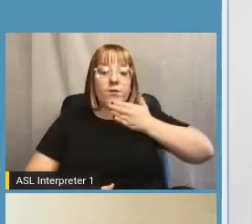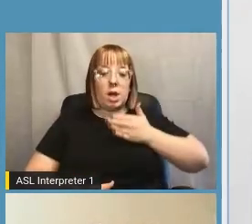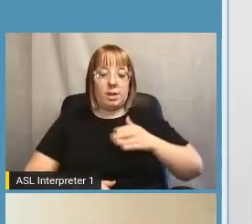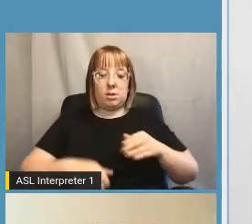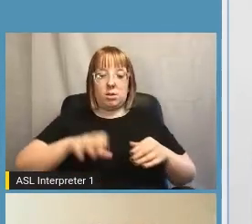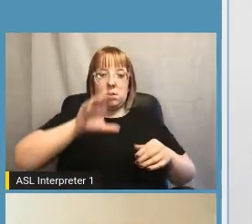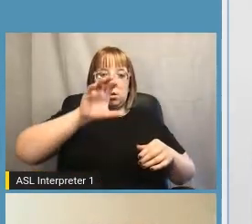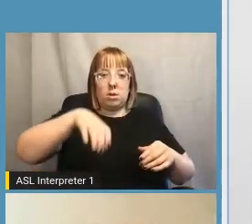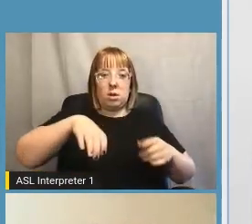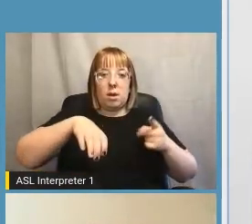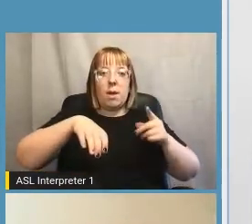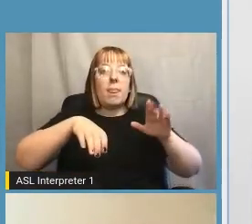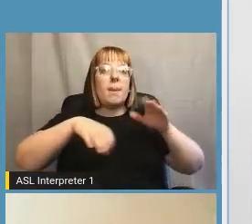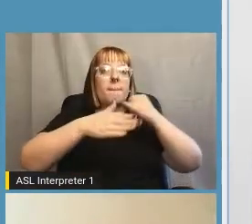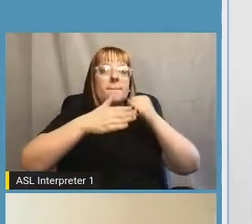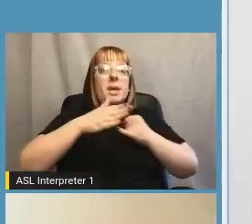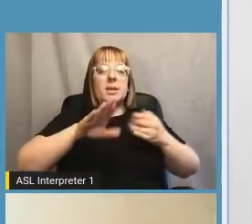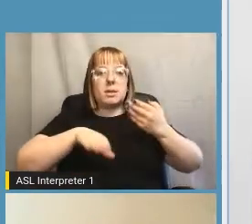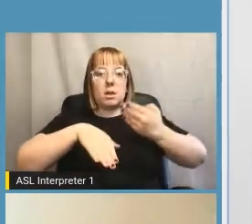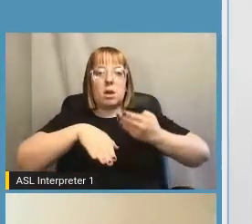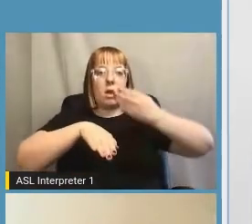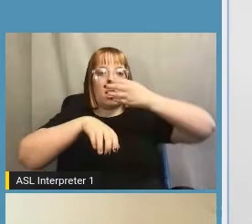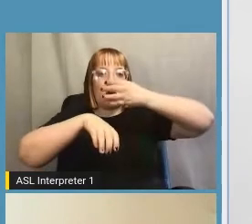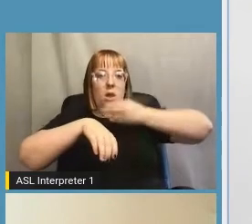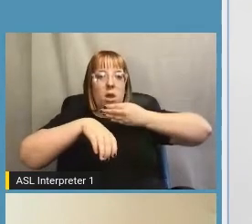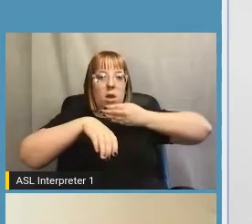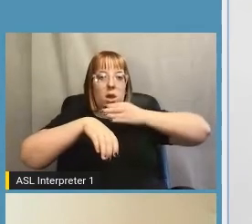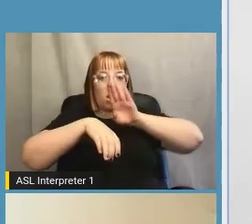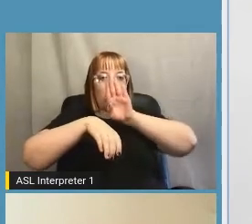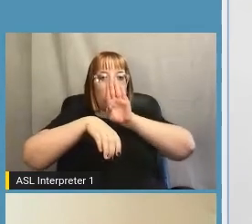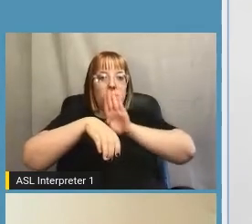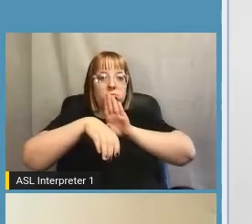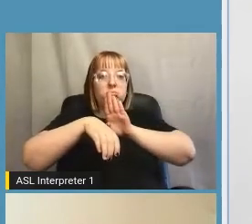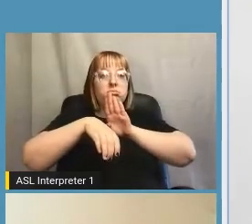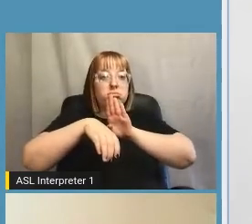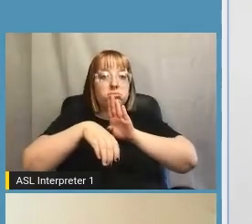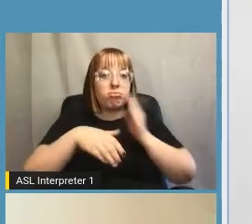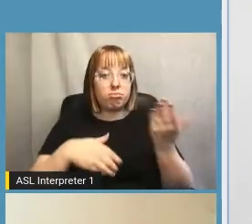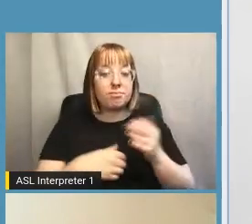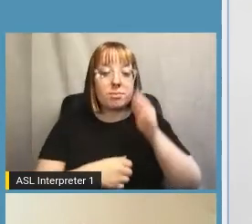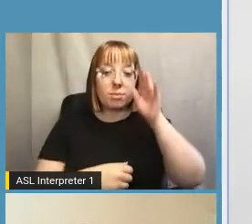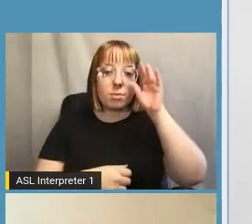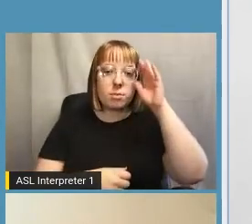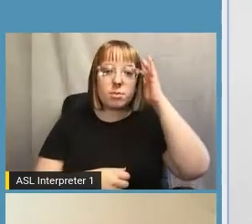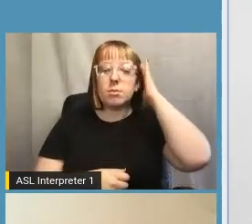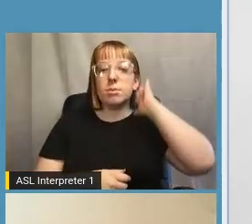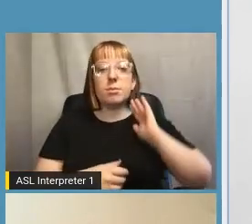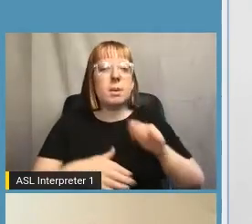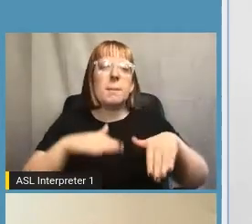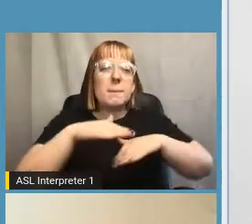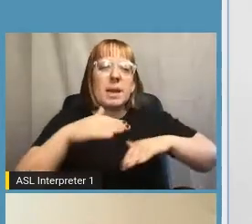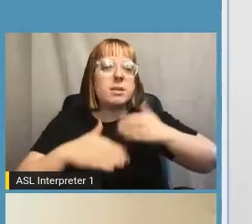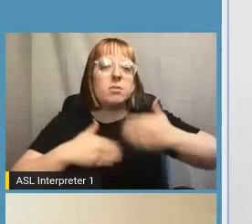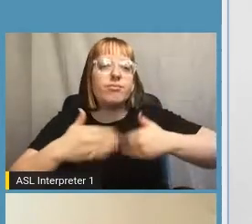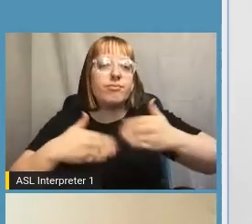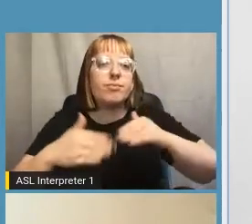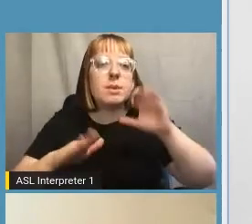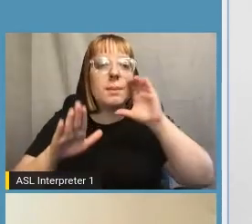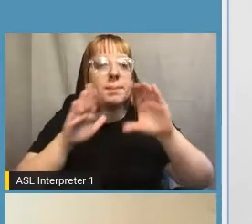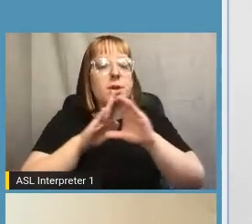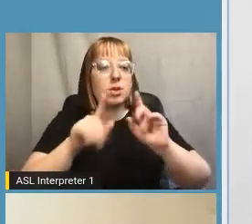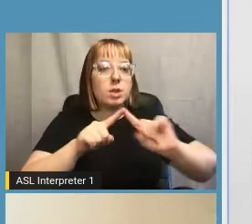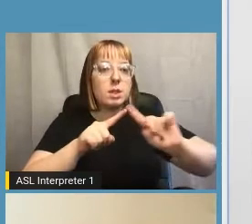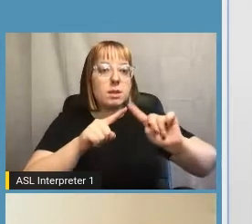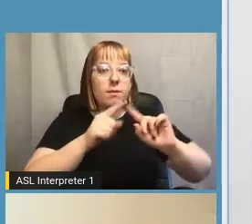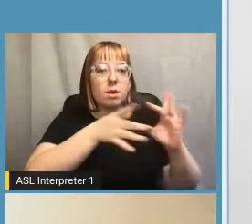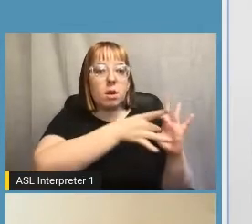and so in order to create that this is basically um a series of images um that were sort of uh